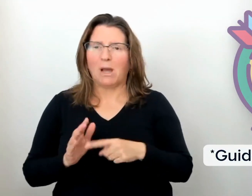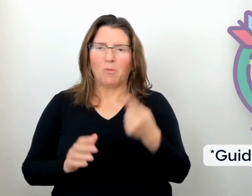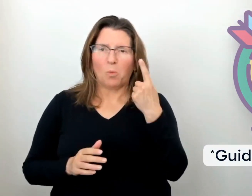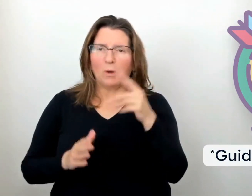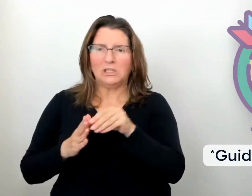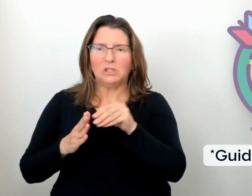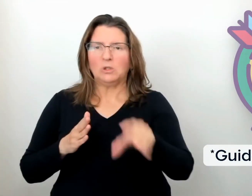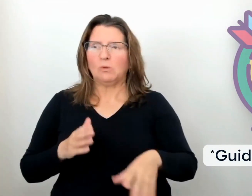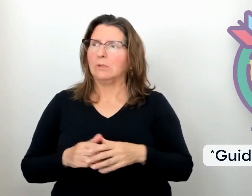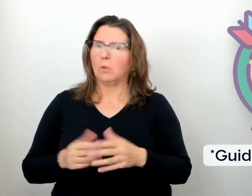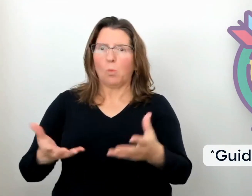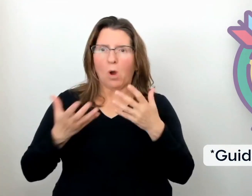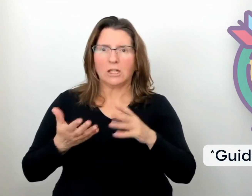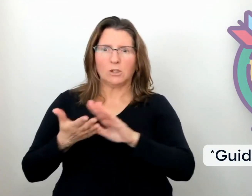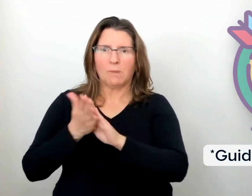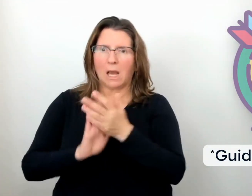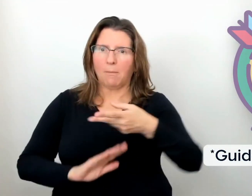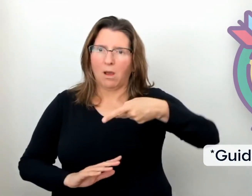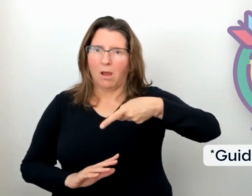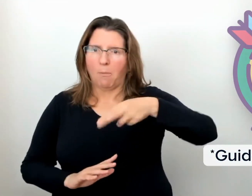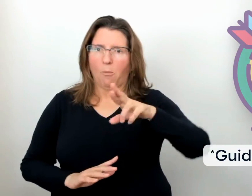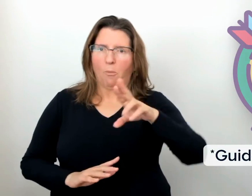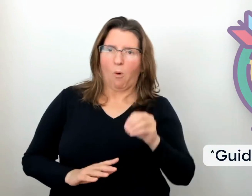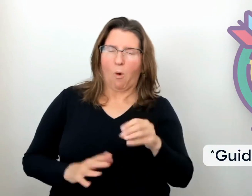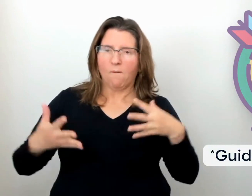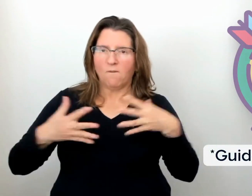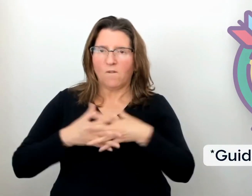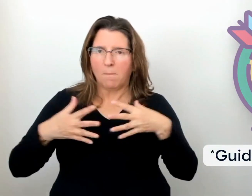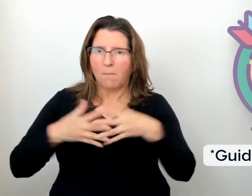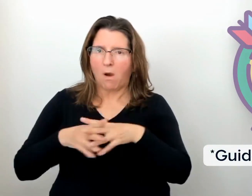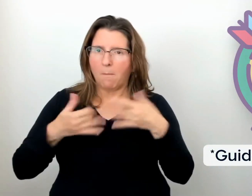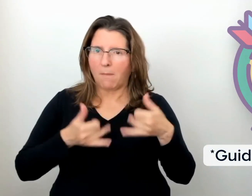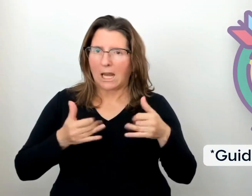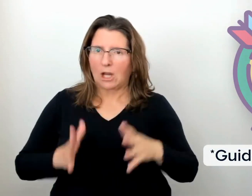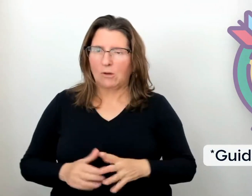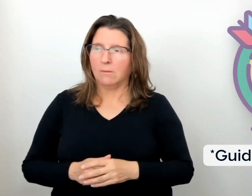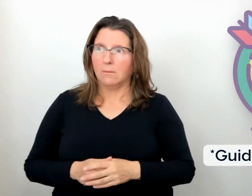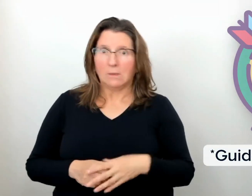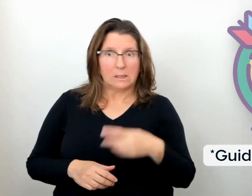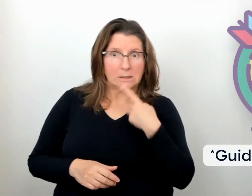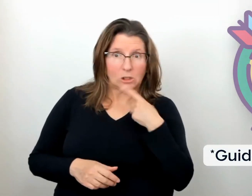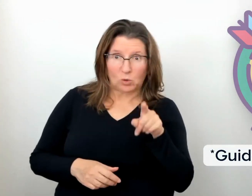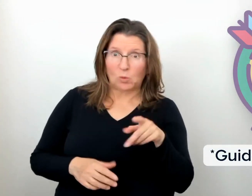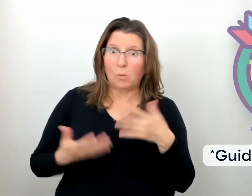I had a student who wanted to be a professional football player.